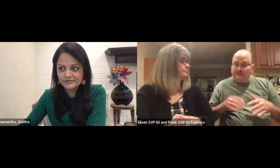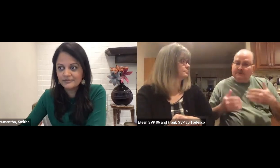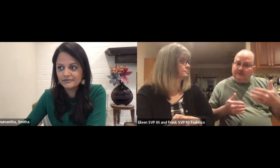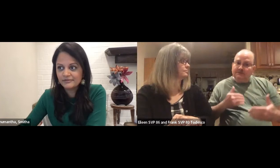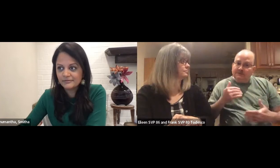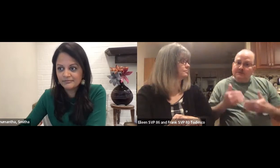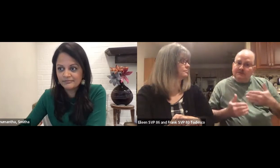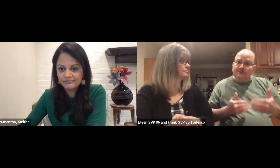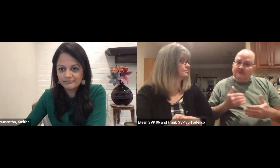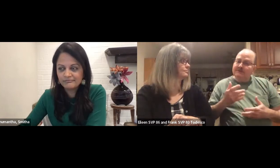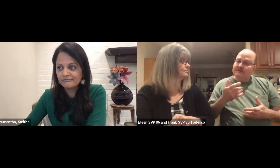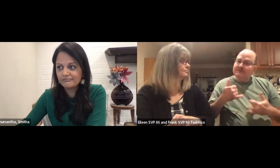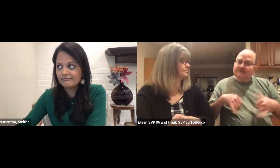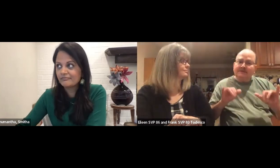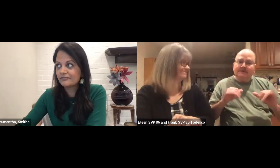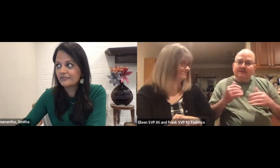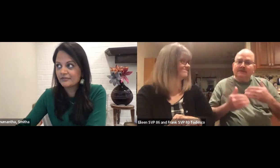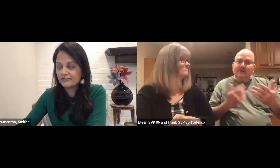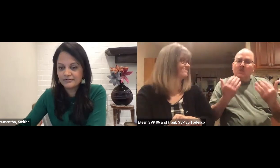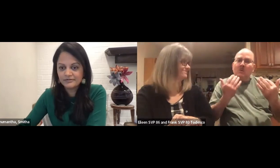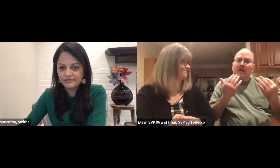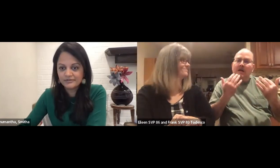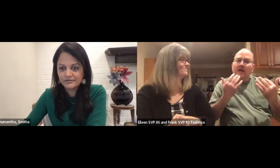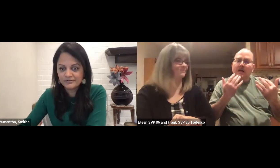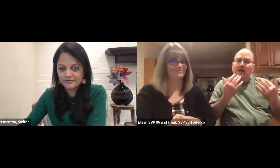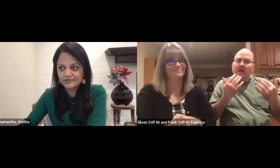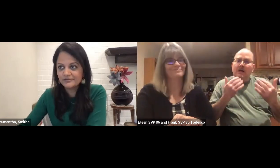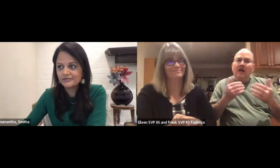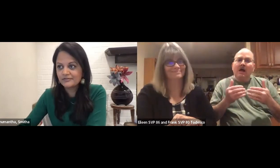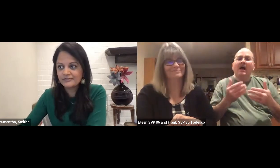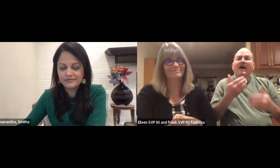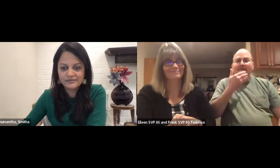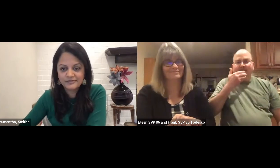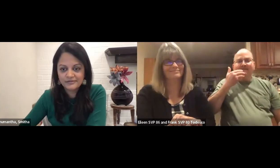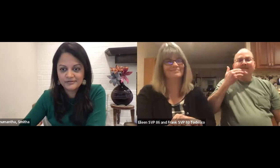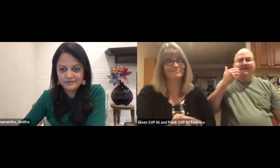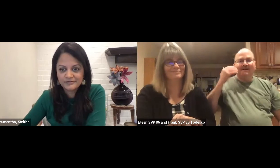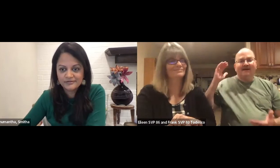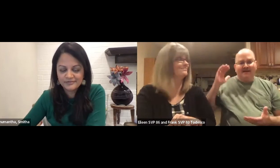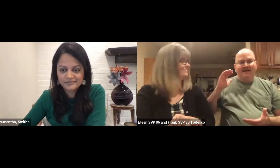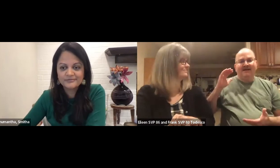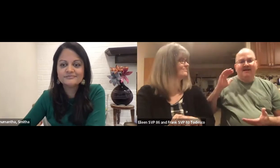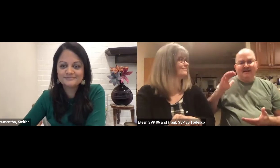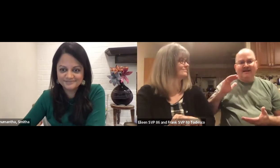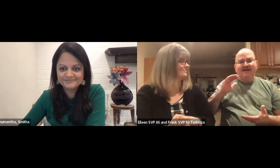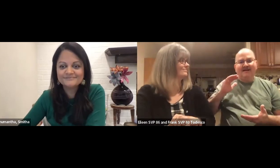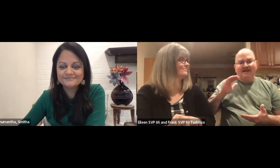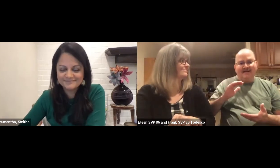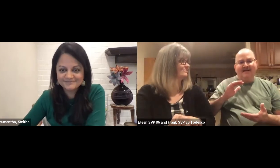with her medication to get everything regulated, but still, you know, we noticed-- We wanted to wait a little bit and make sure